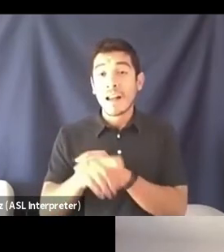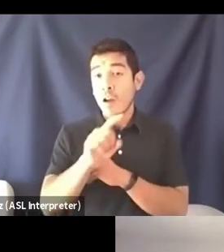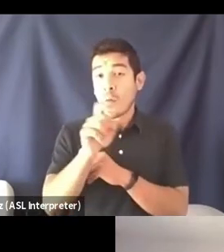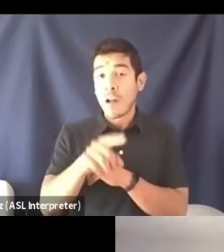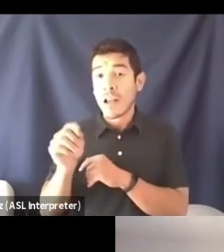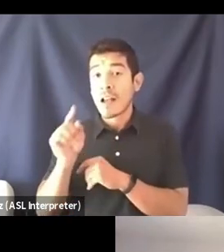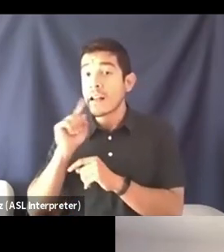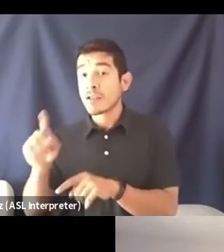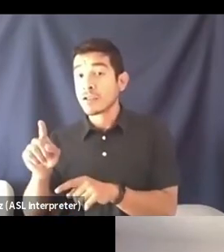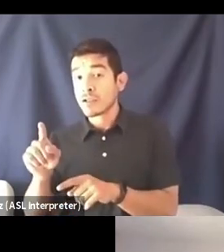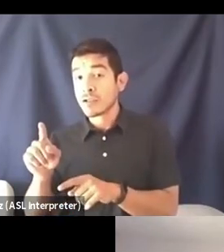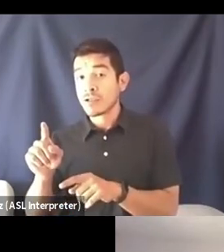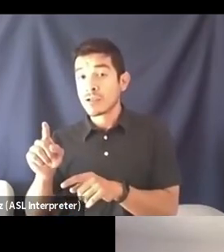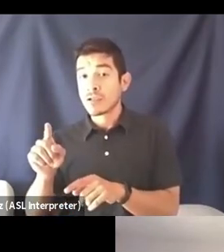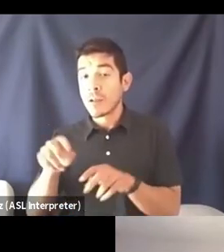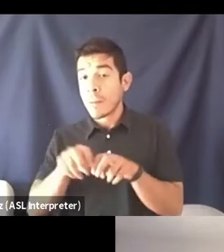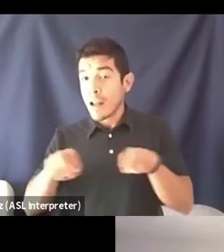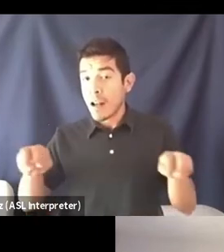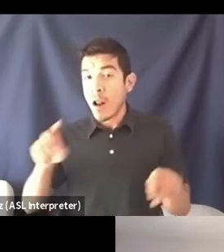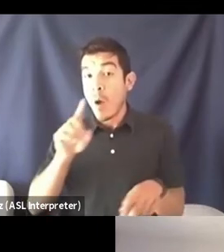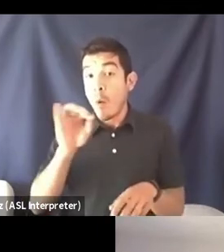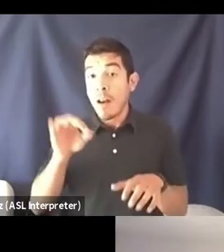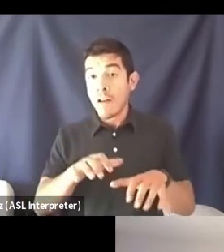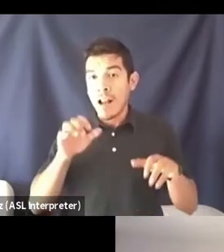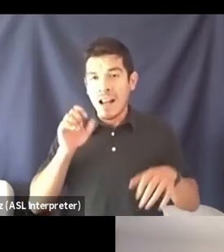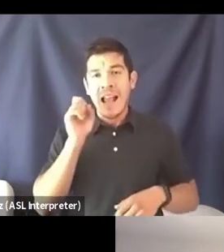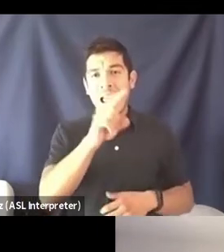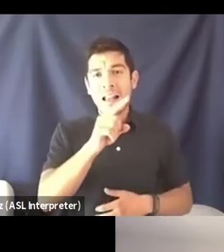One of the audience actually asked me why I made this film.